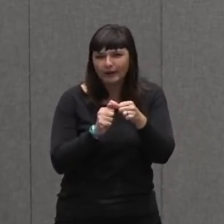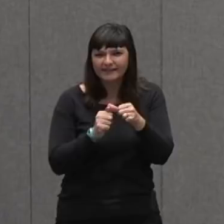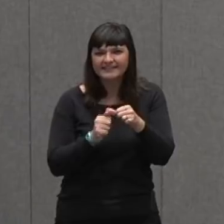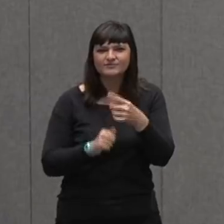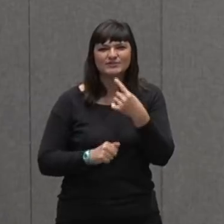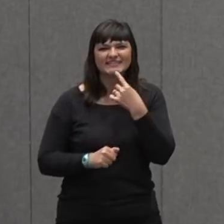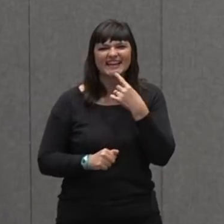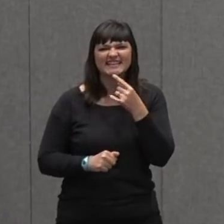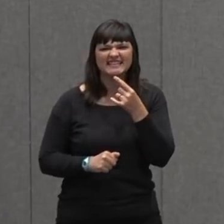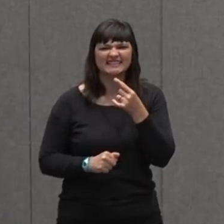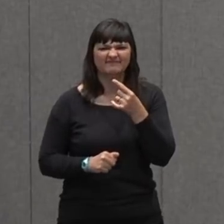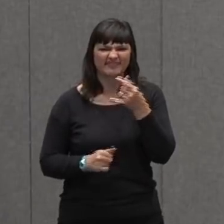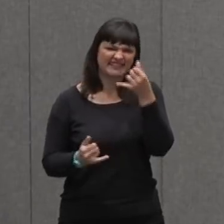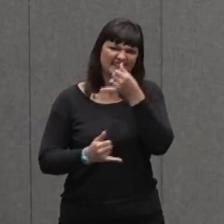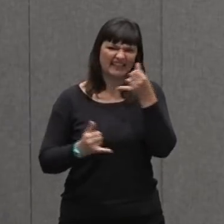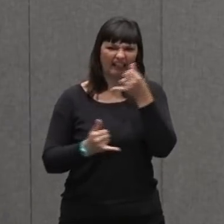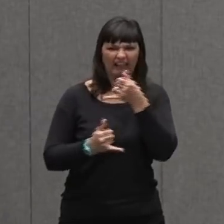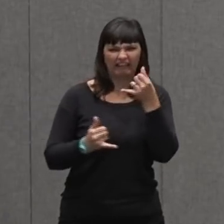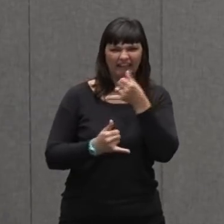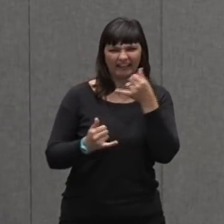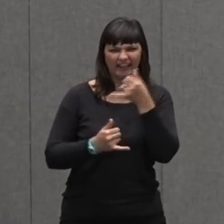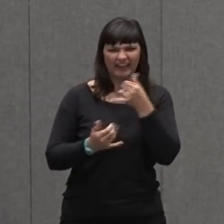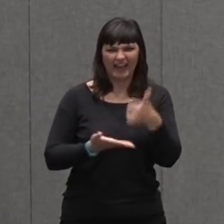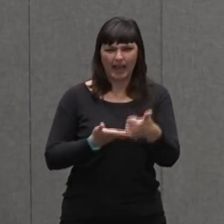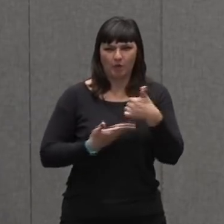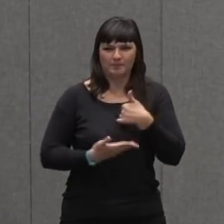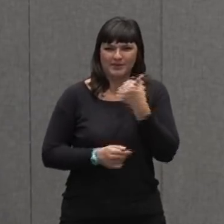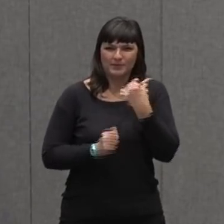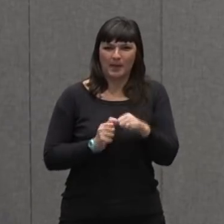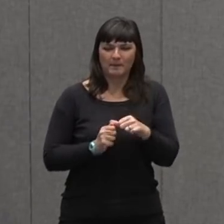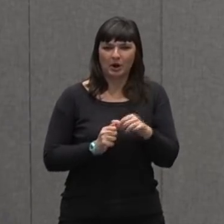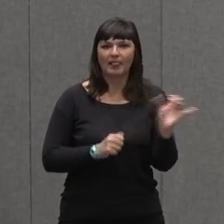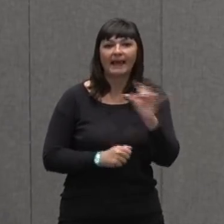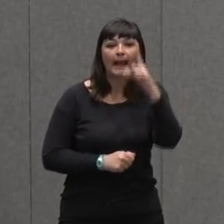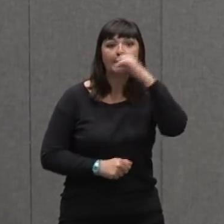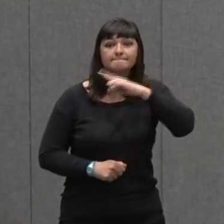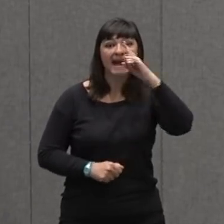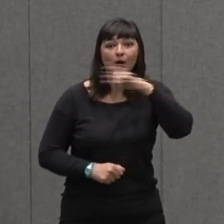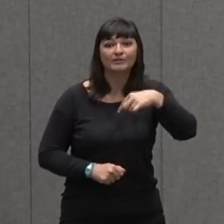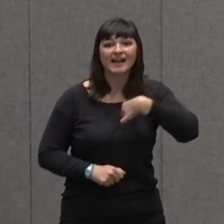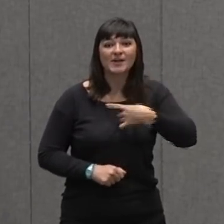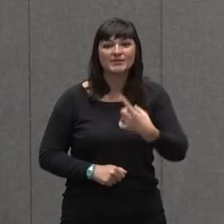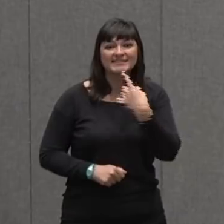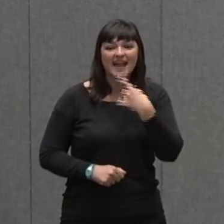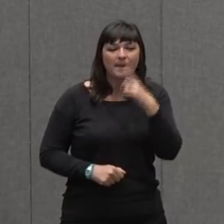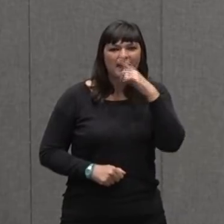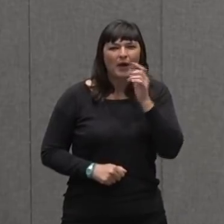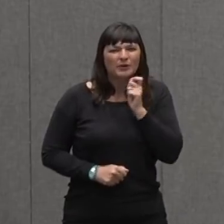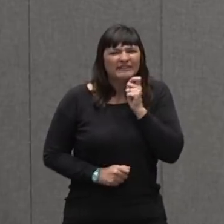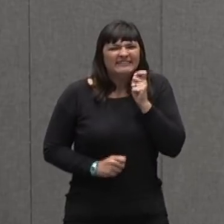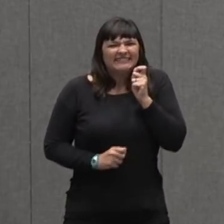really high-pitched mouse voice. Drought, that's right, our word of the day today is drought.